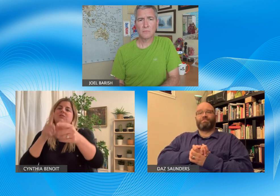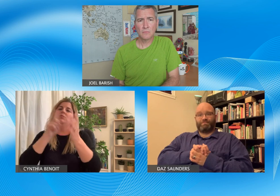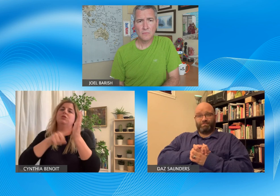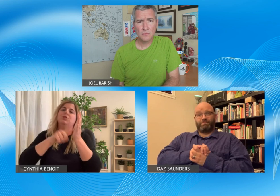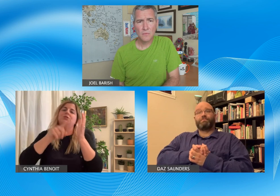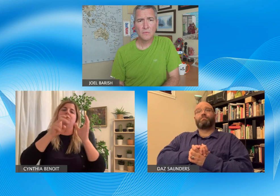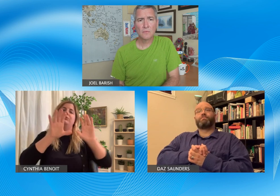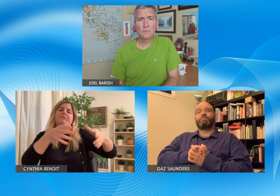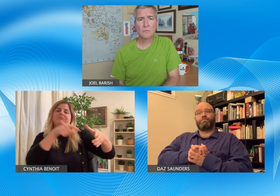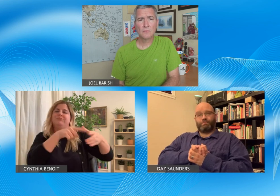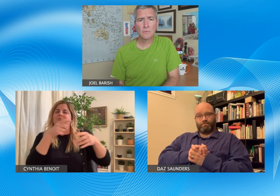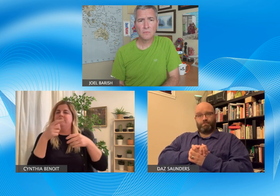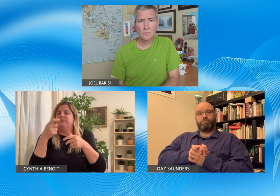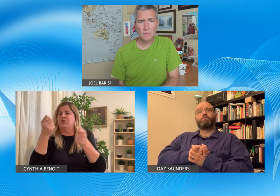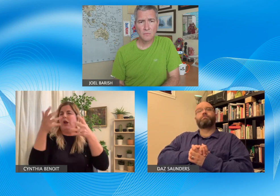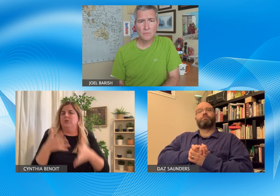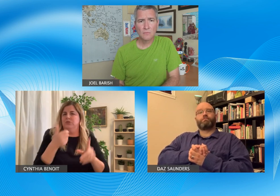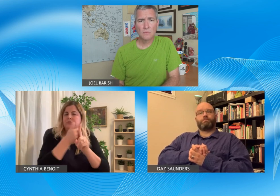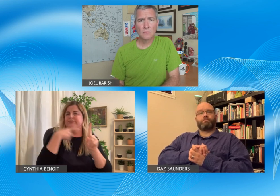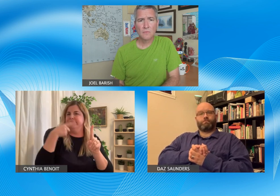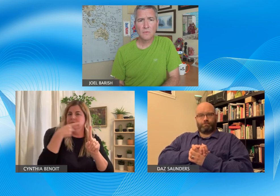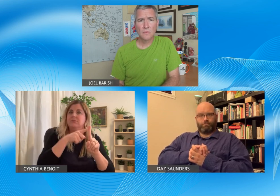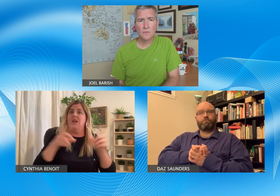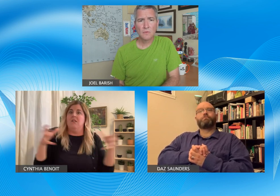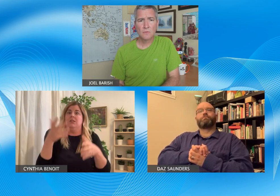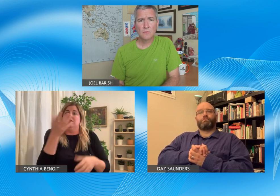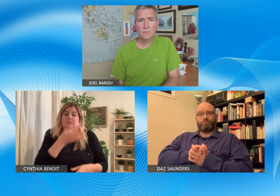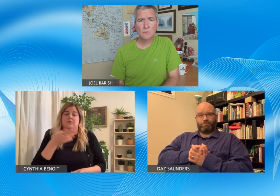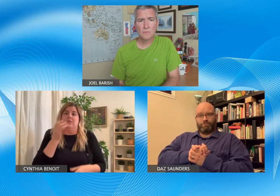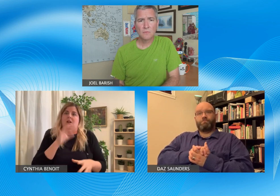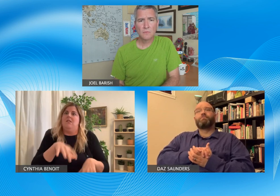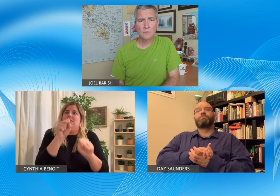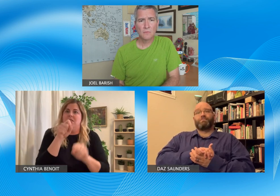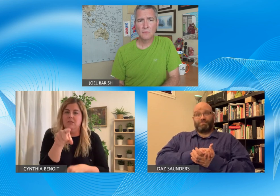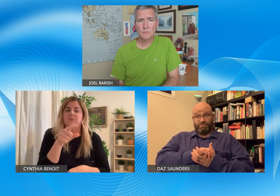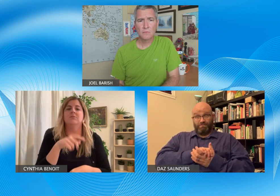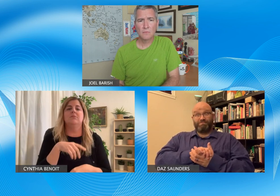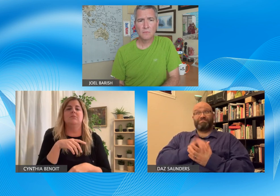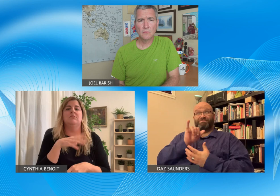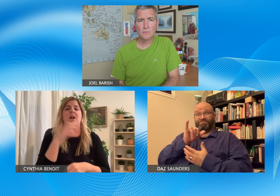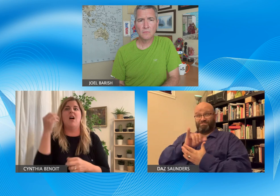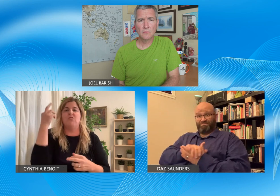And this hearing research director. The four of us hosted the summit.